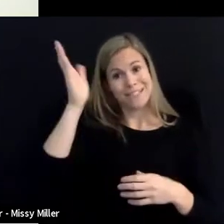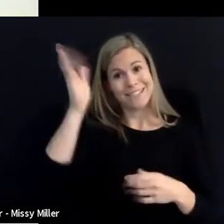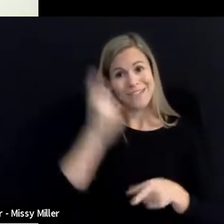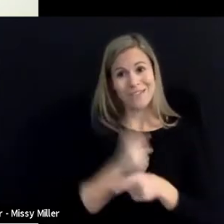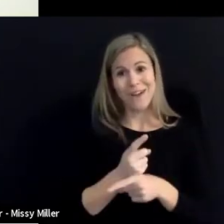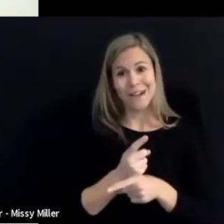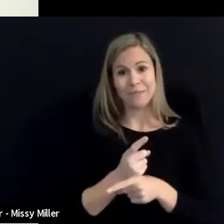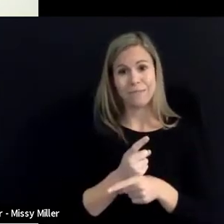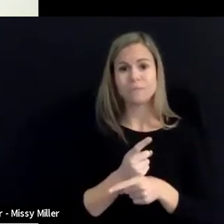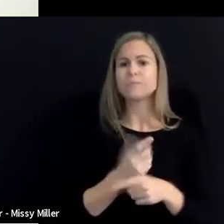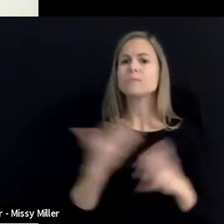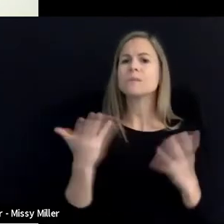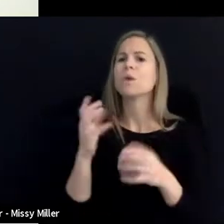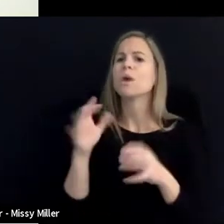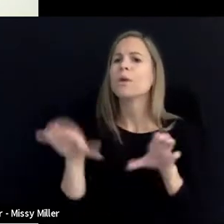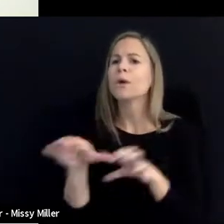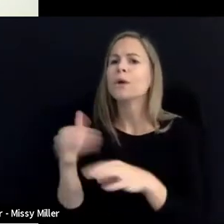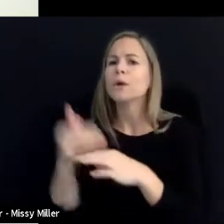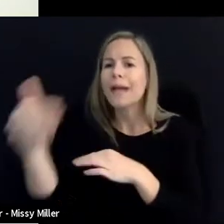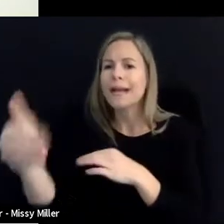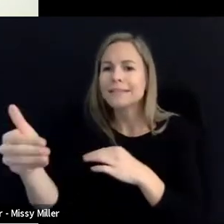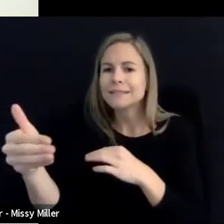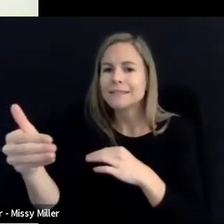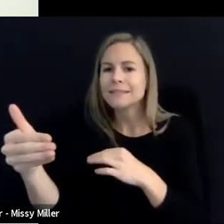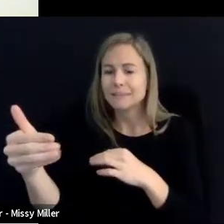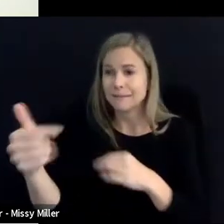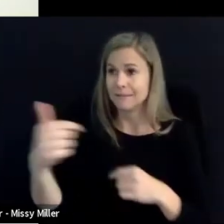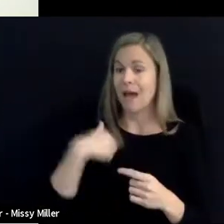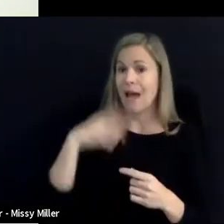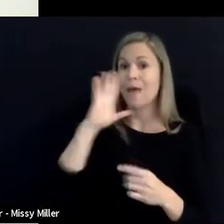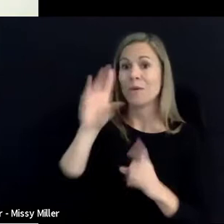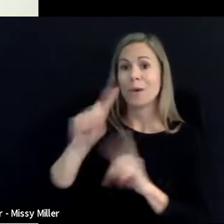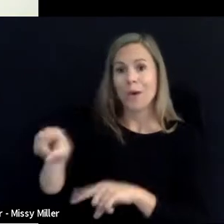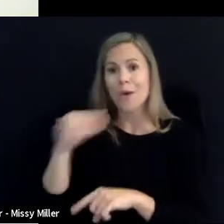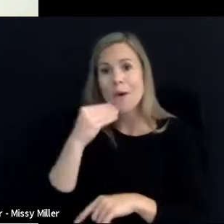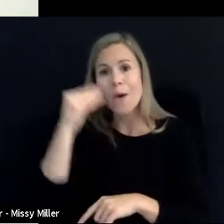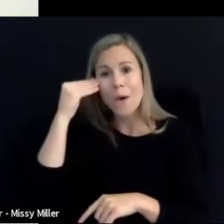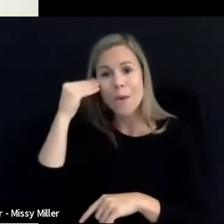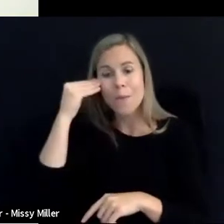what are we gonna do next? I'm gonna go home. What did we just do?